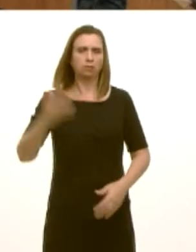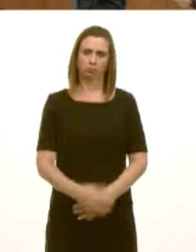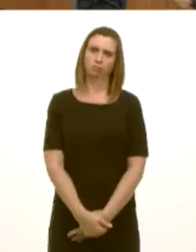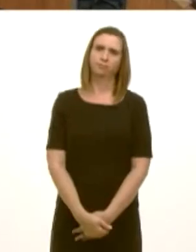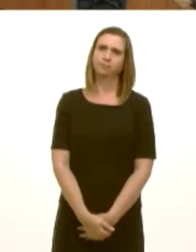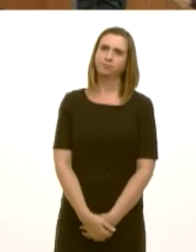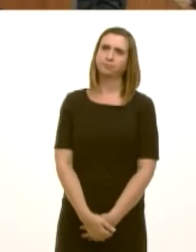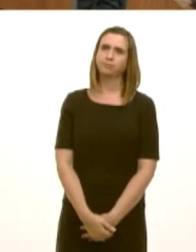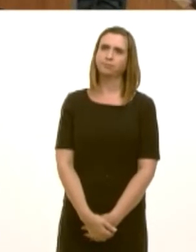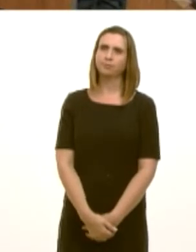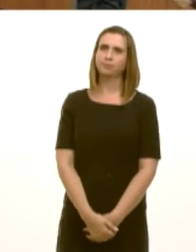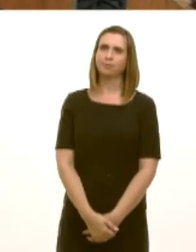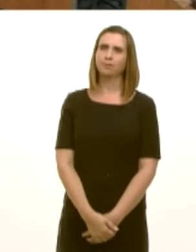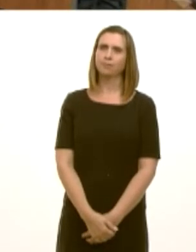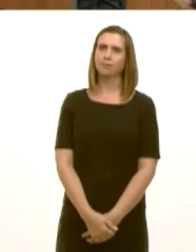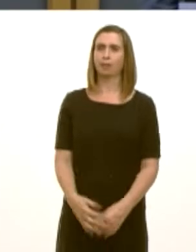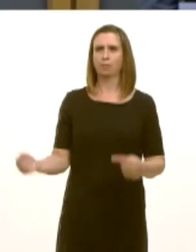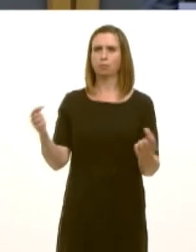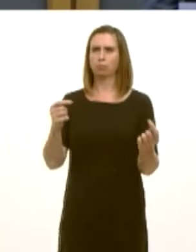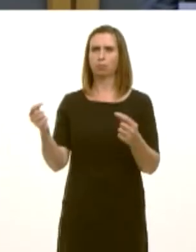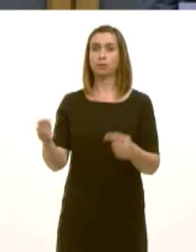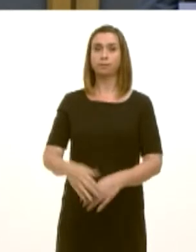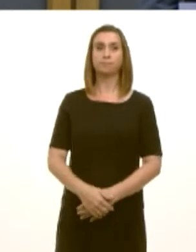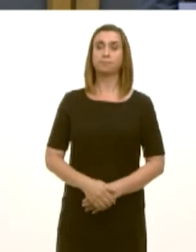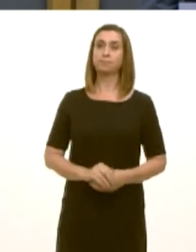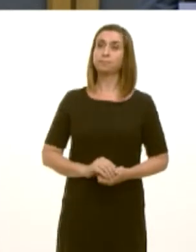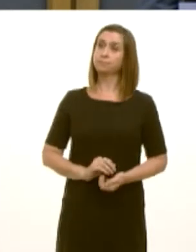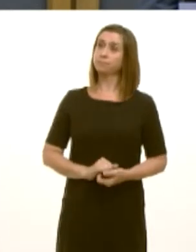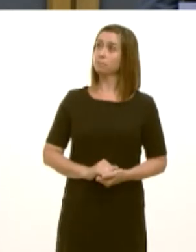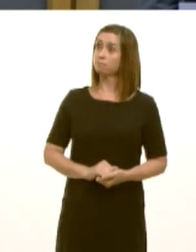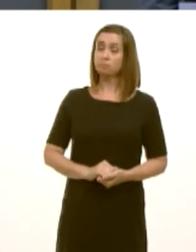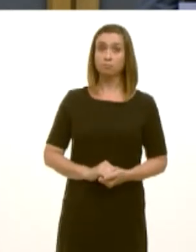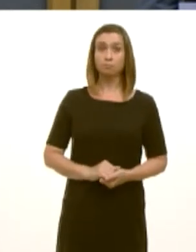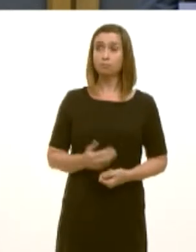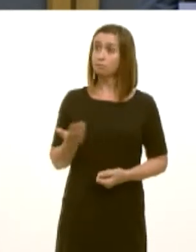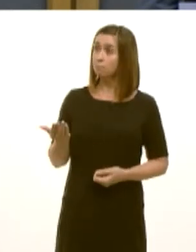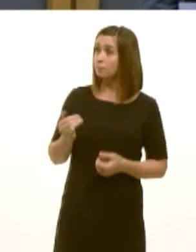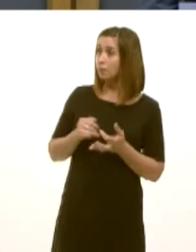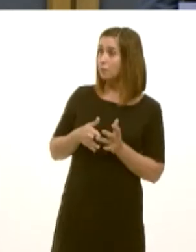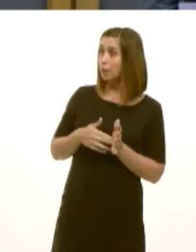and creating a shouting match.